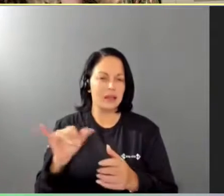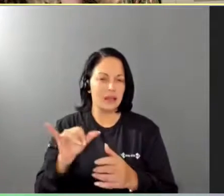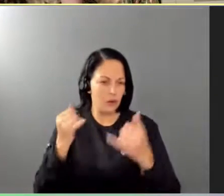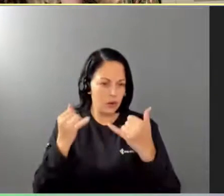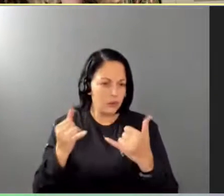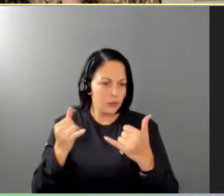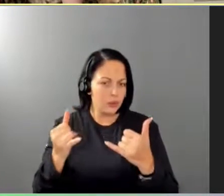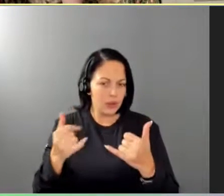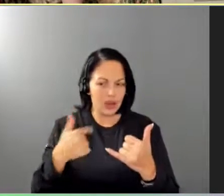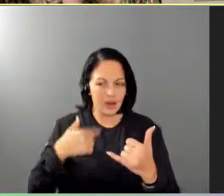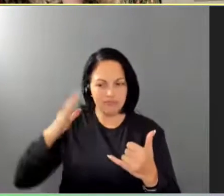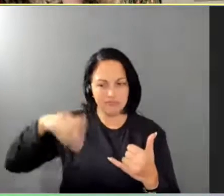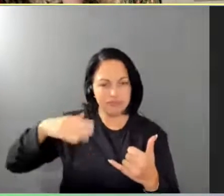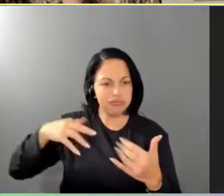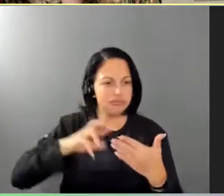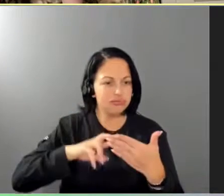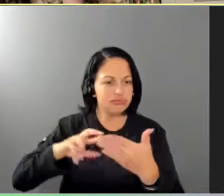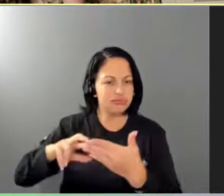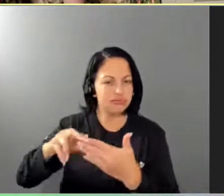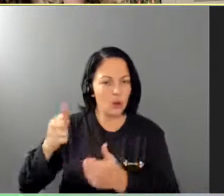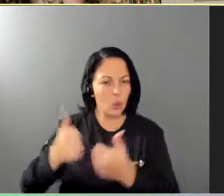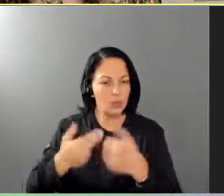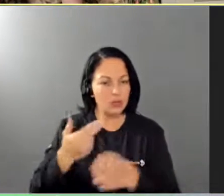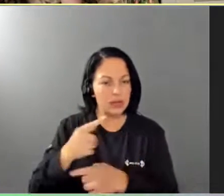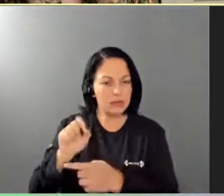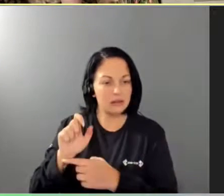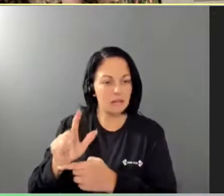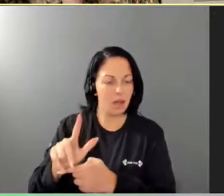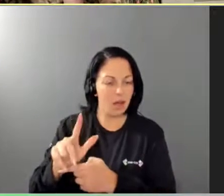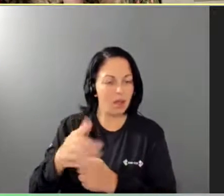there was a gap that we needed needed recently.